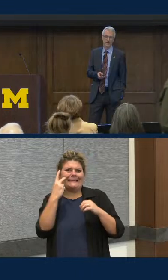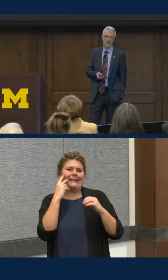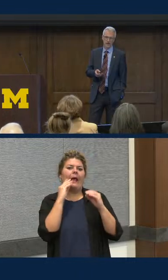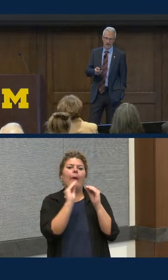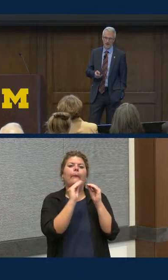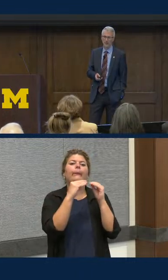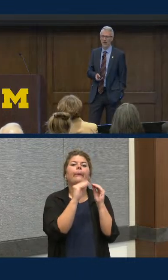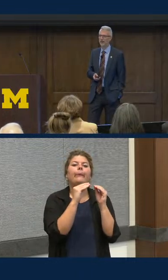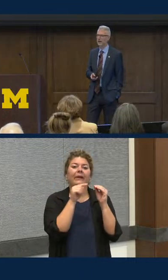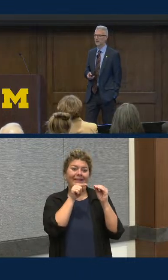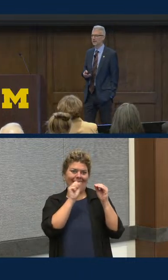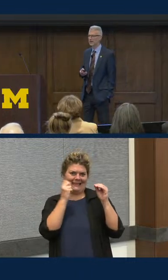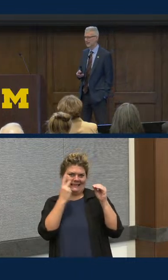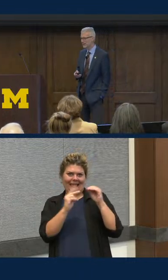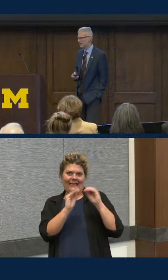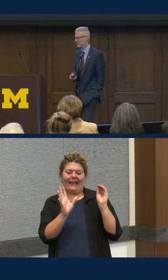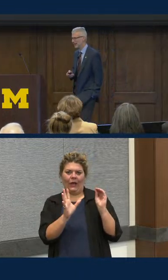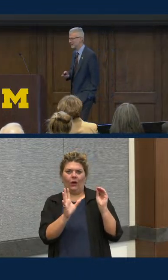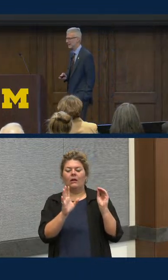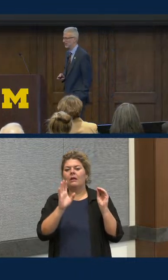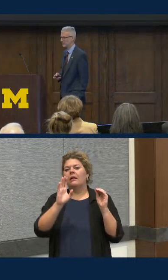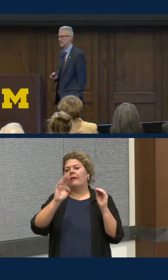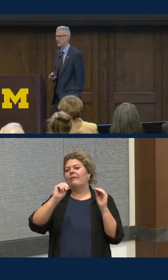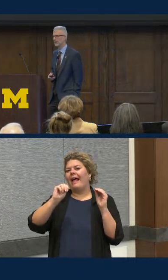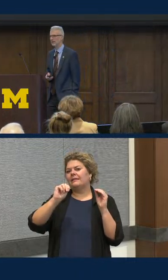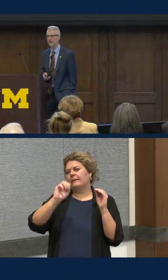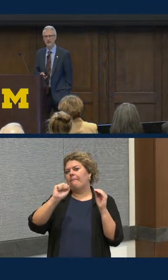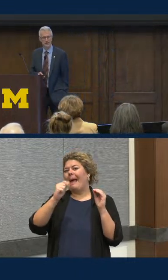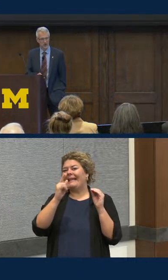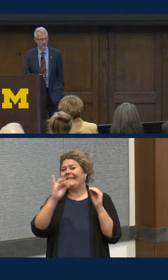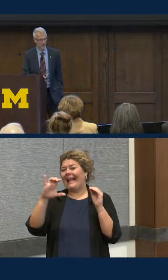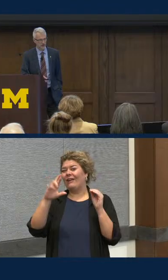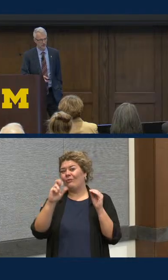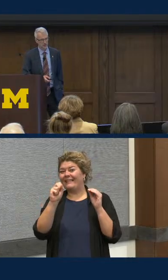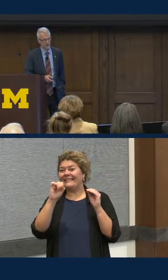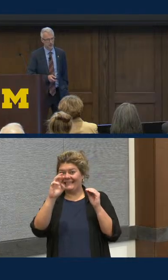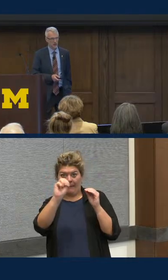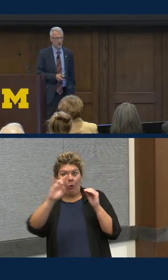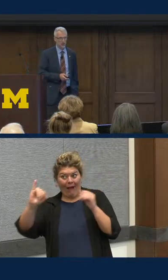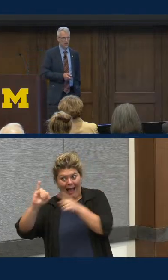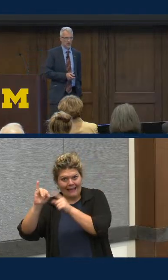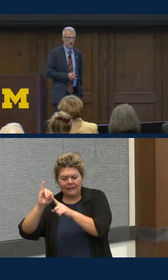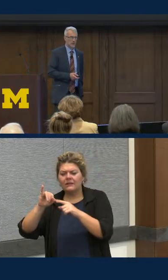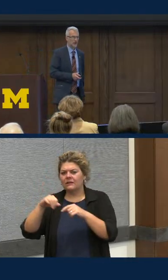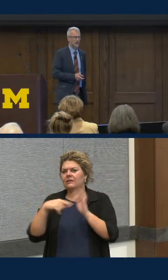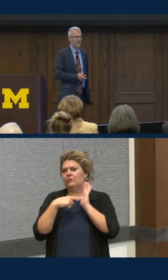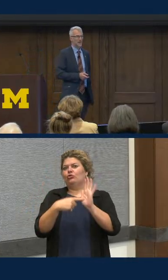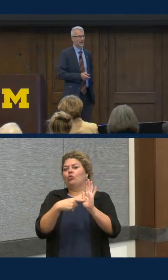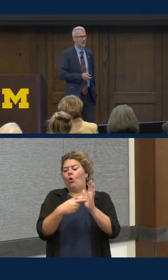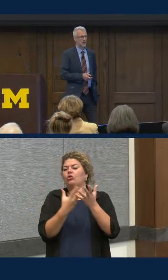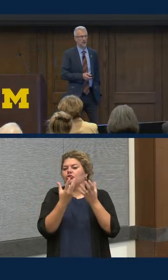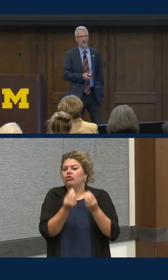will show soft contrast and images excels at showing soft